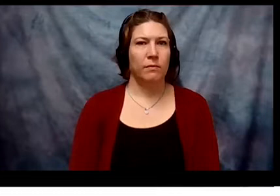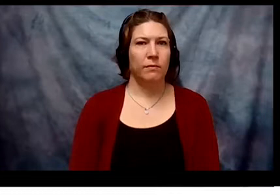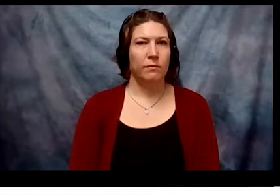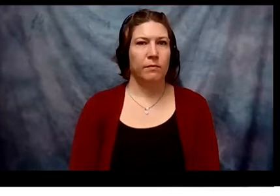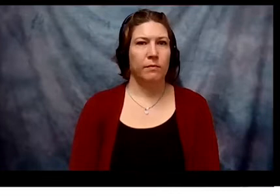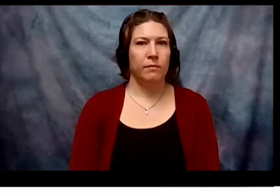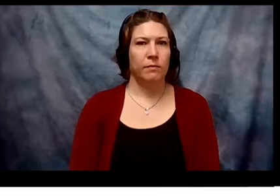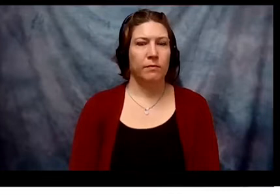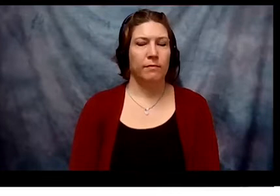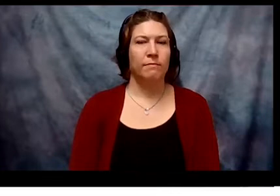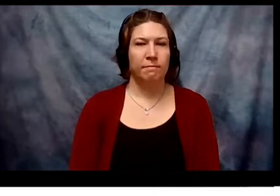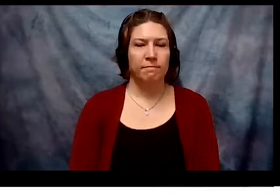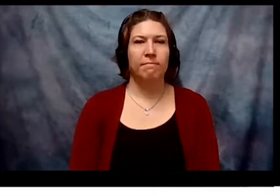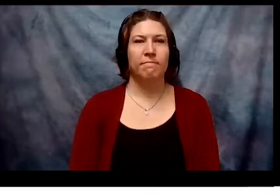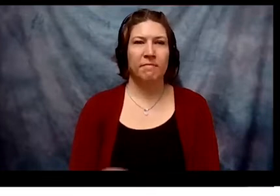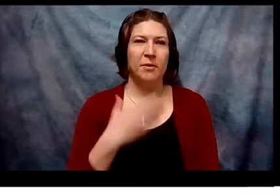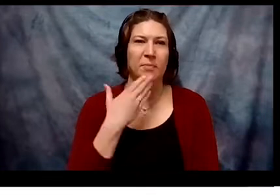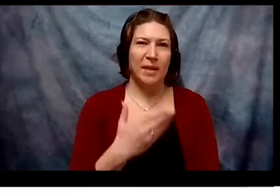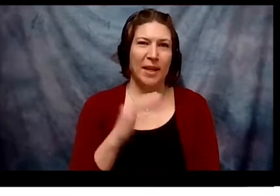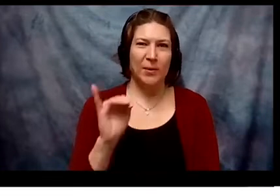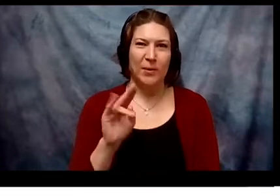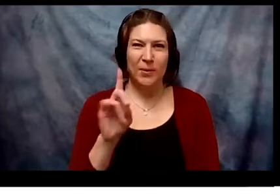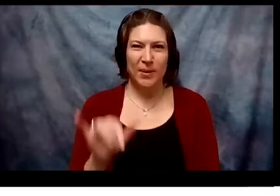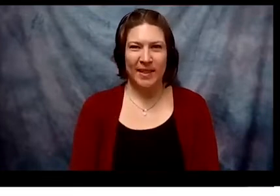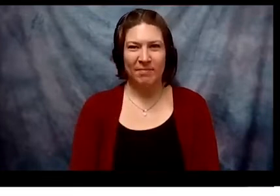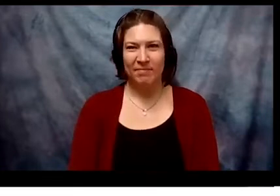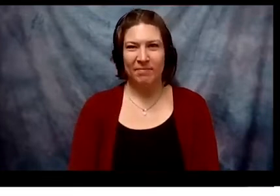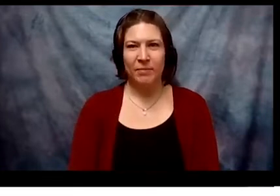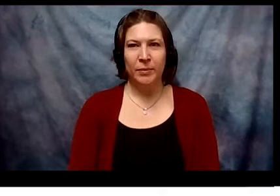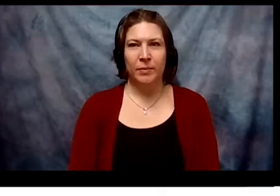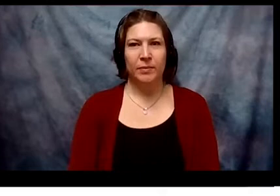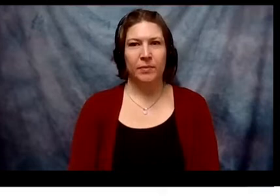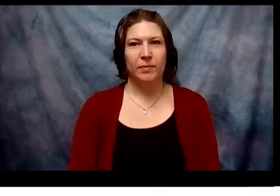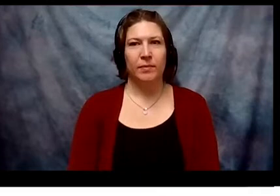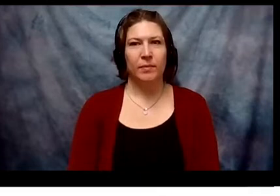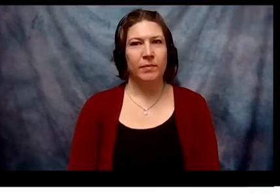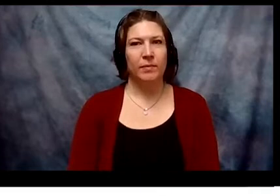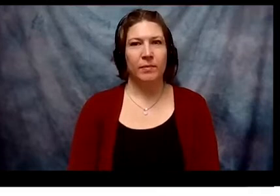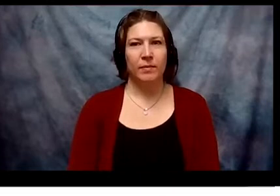Thanks Judy. All right.